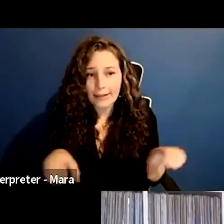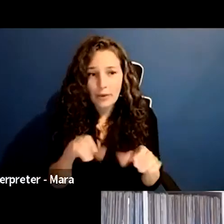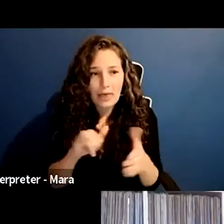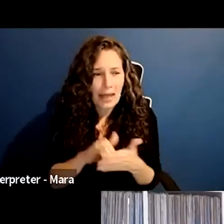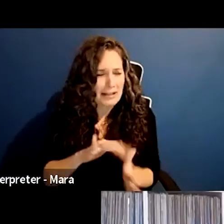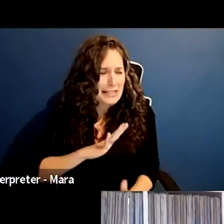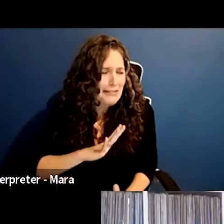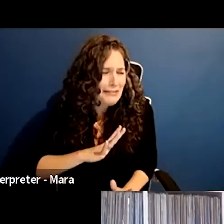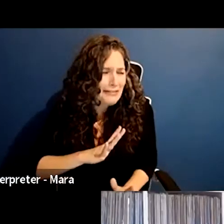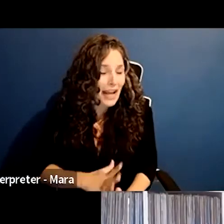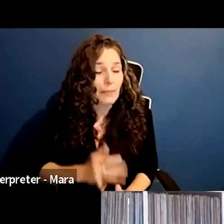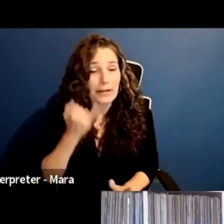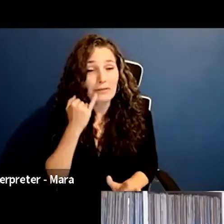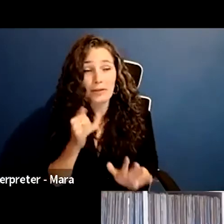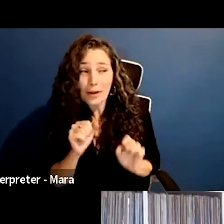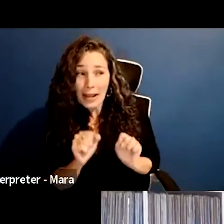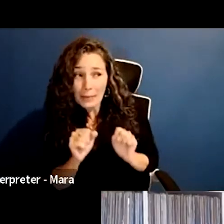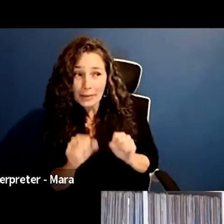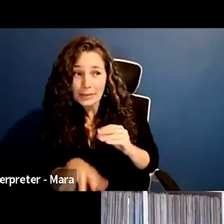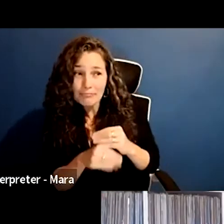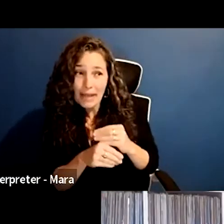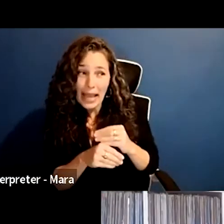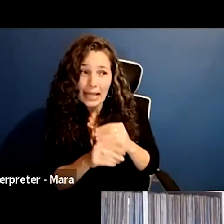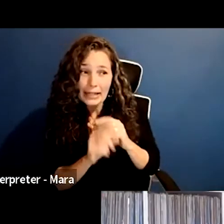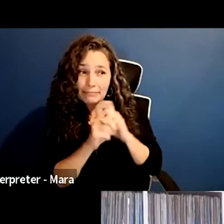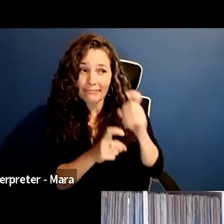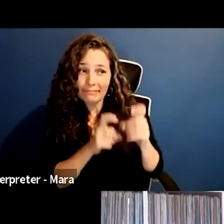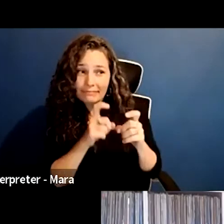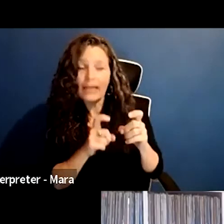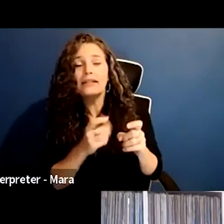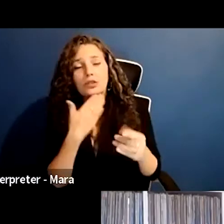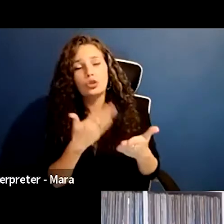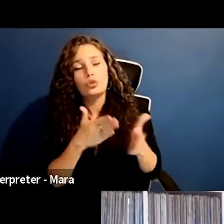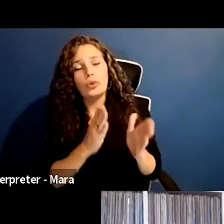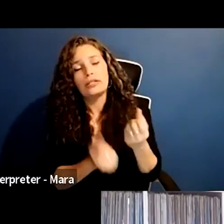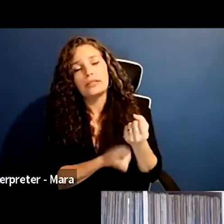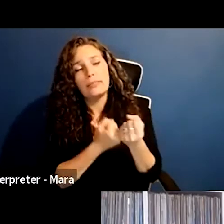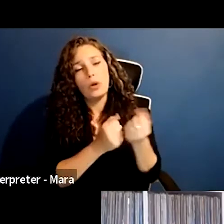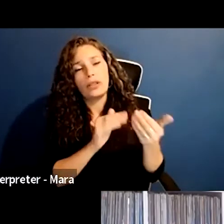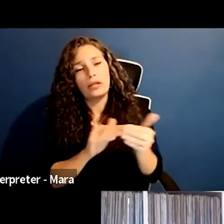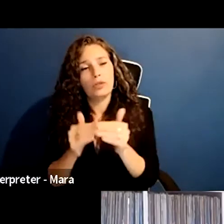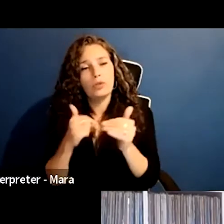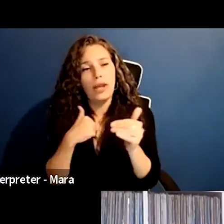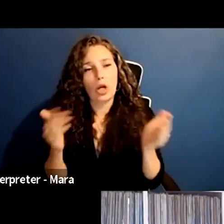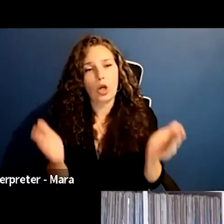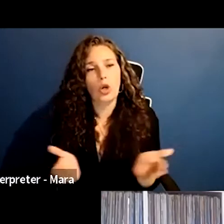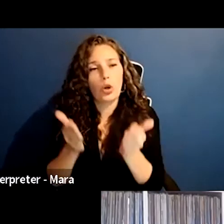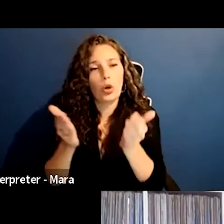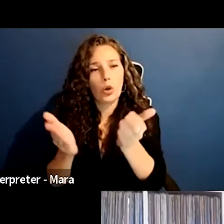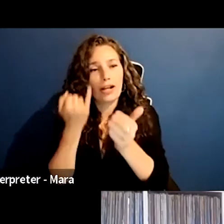to support our community, and would encourage anybody who has the means to do that.